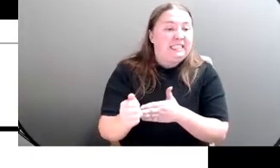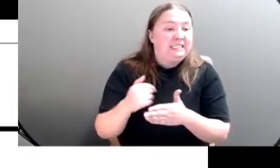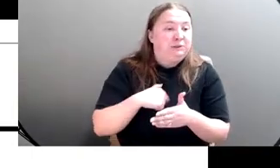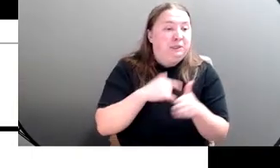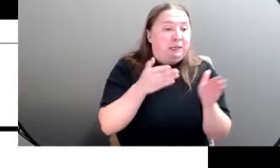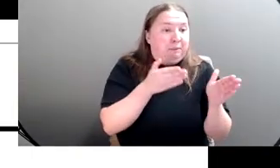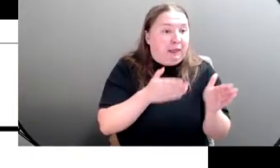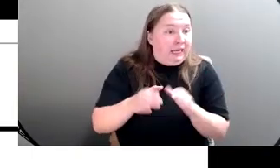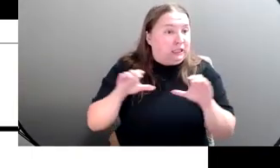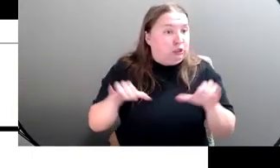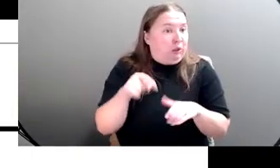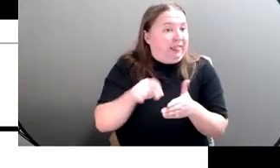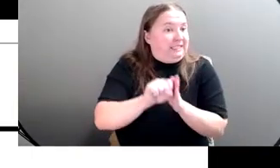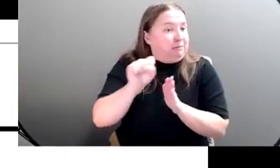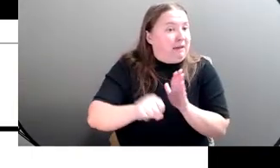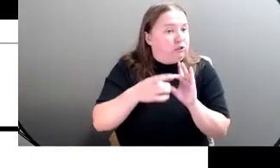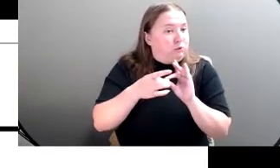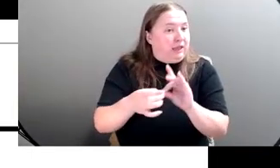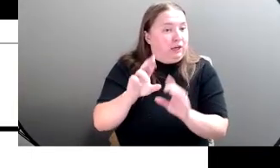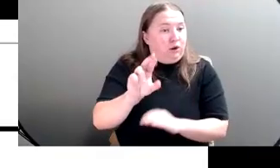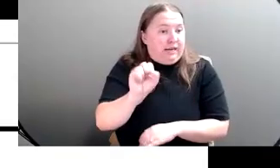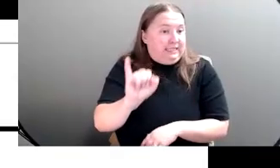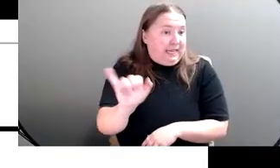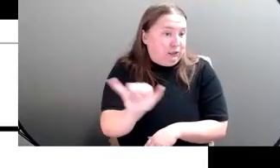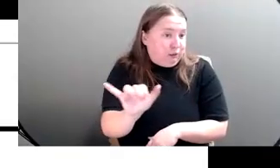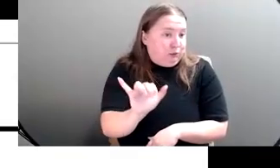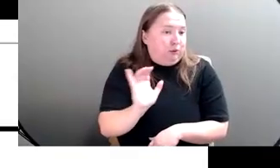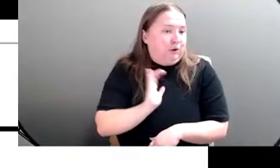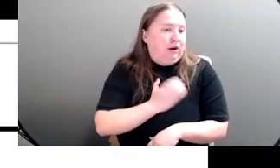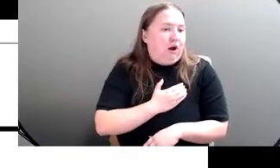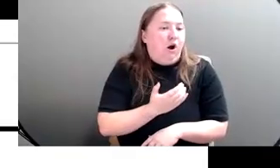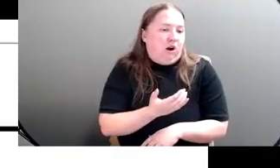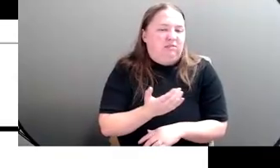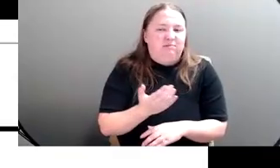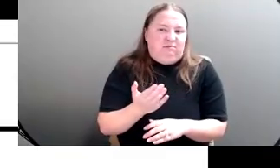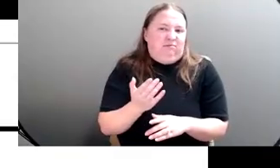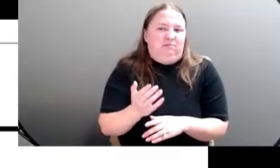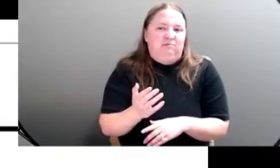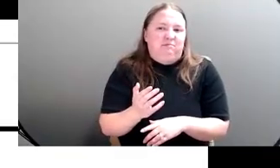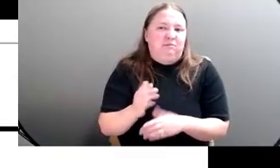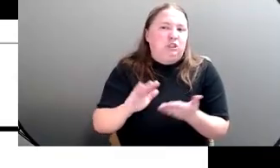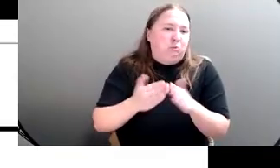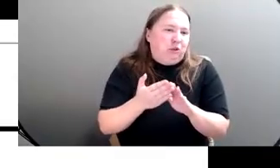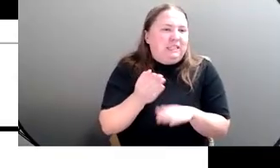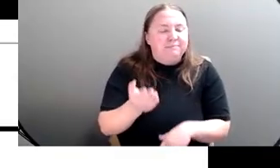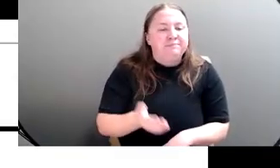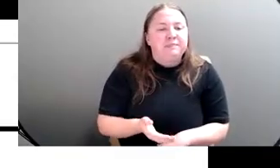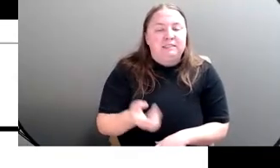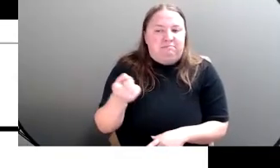this semester around RSI as well too in our community of practice. But, again, this is just something simple you can do.